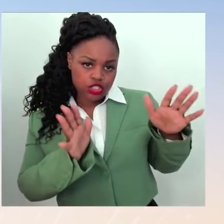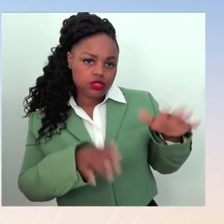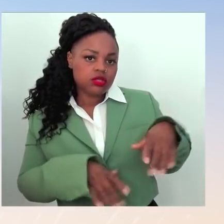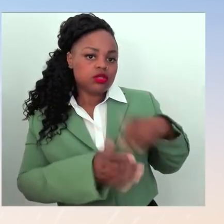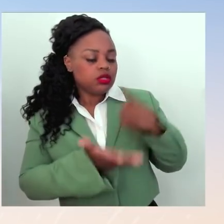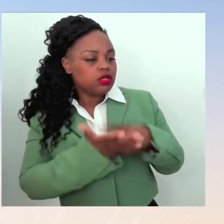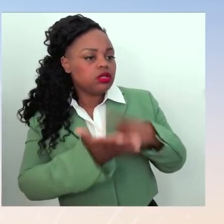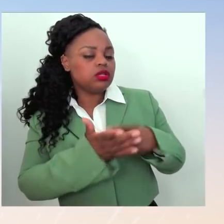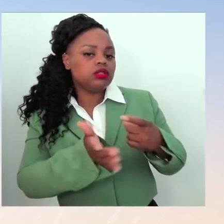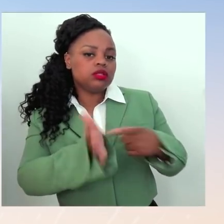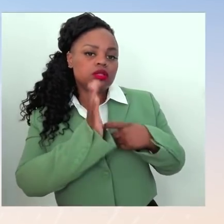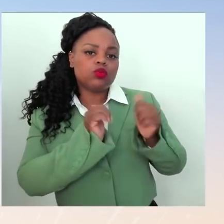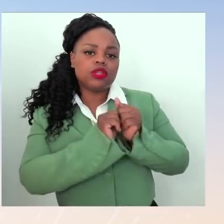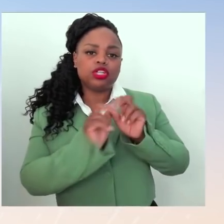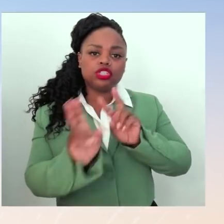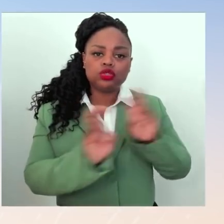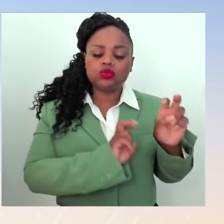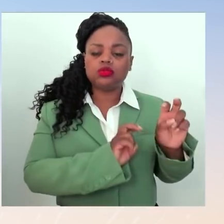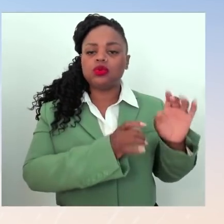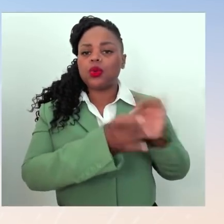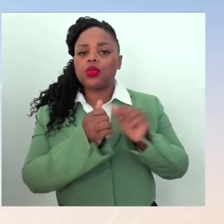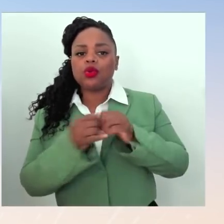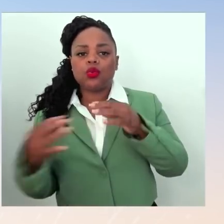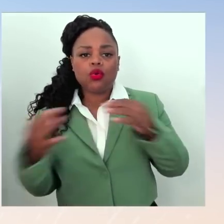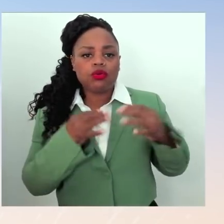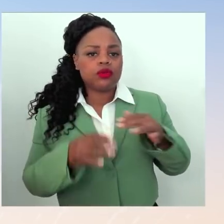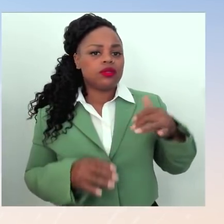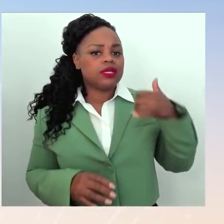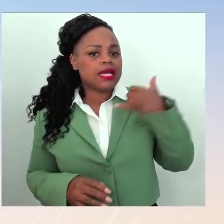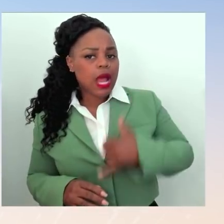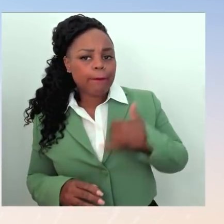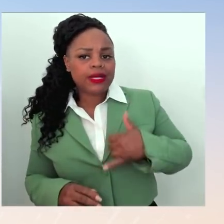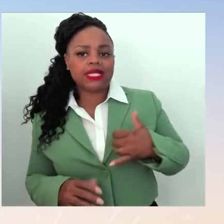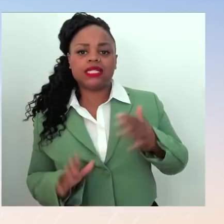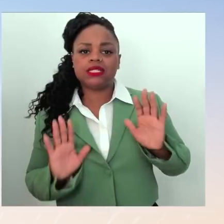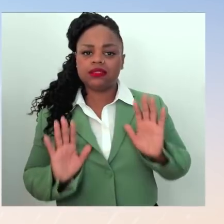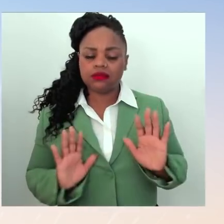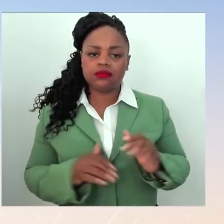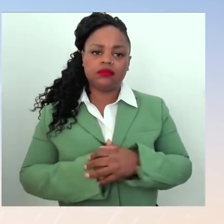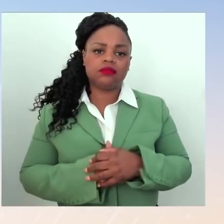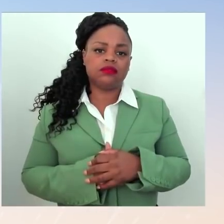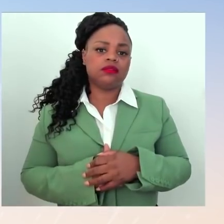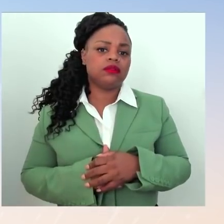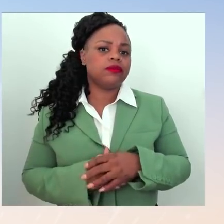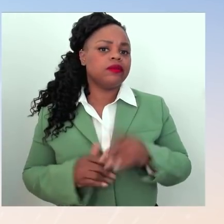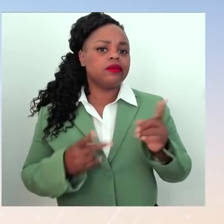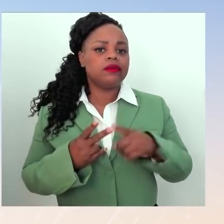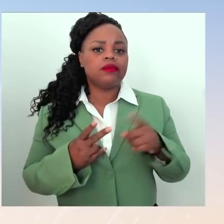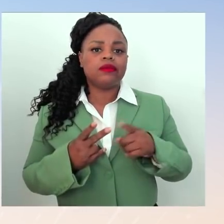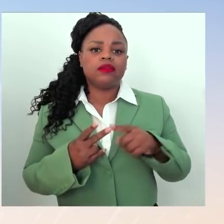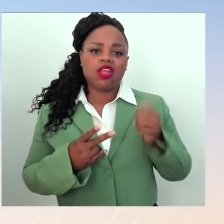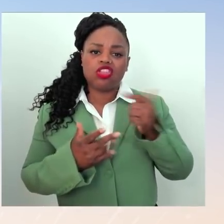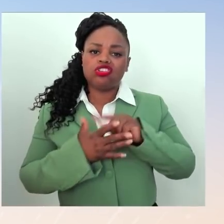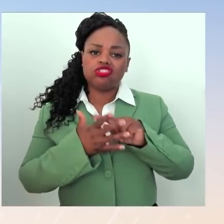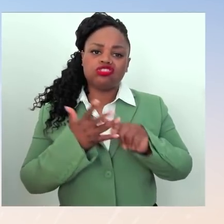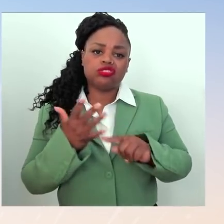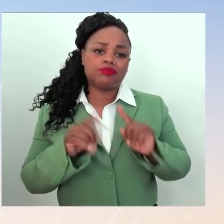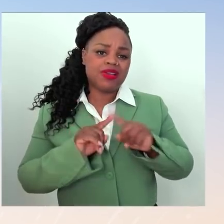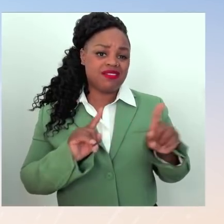But, no, I don't -- there's no plans at this point, no. The Press: Jen, you detailed some of the challenges as it relates to the jets that are in Poland right now, the NATO base there -- how you get into Ukraine